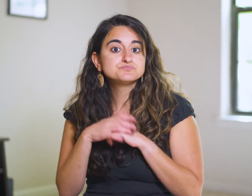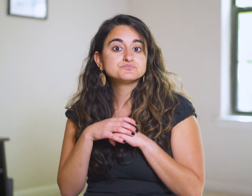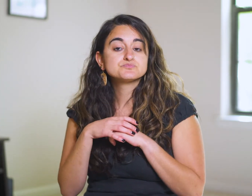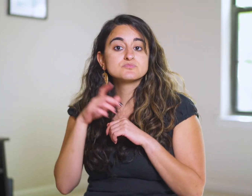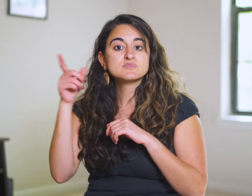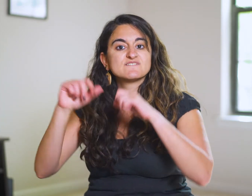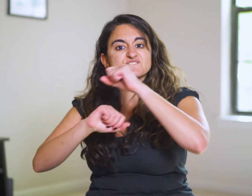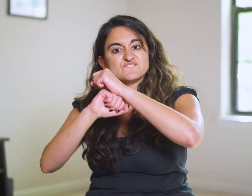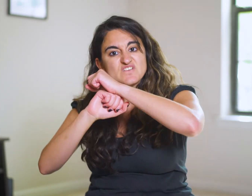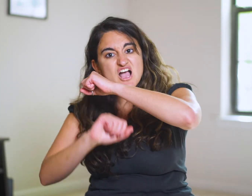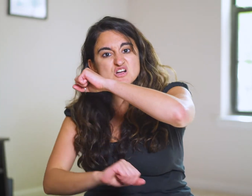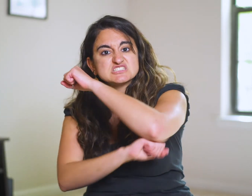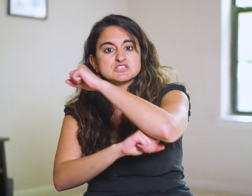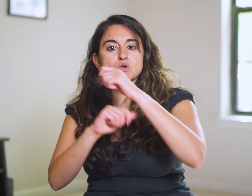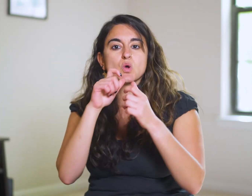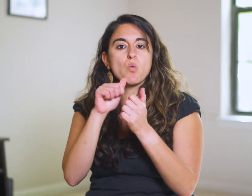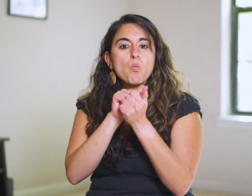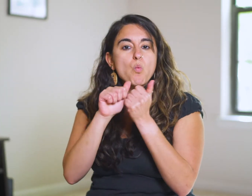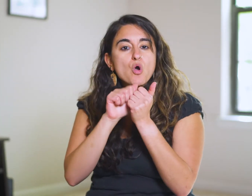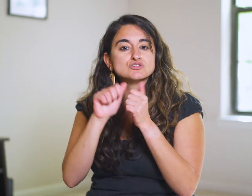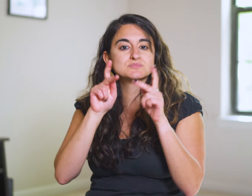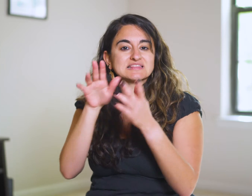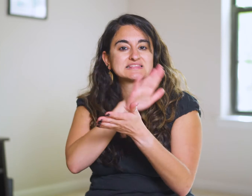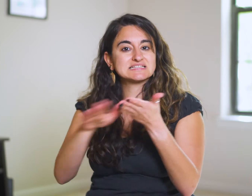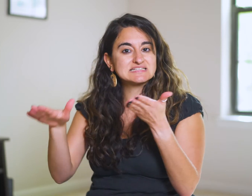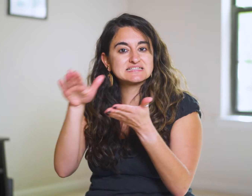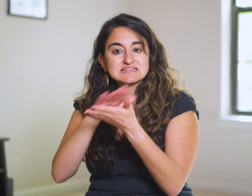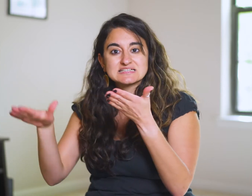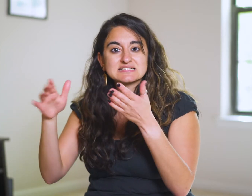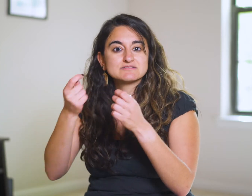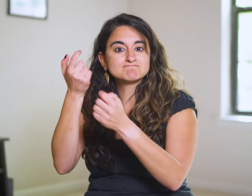He is the fountain who washes His people clean